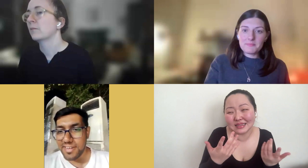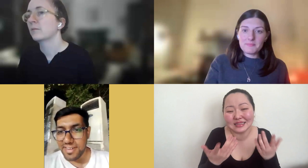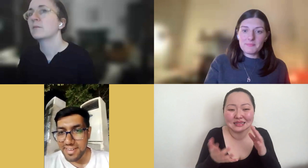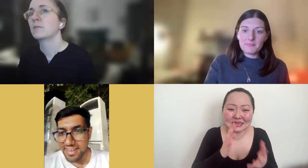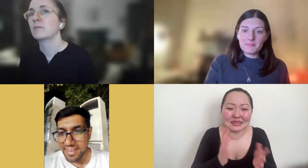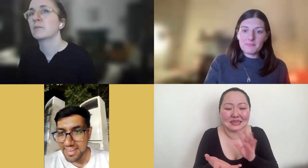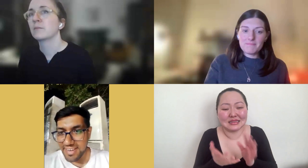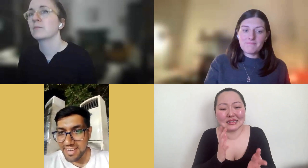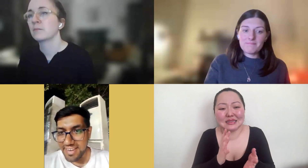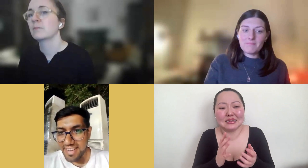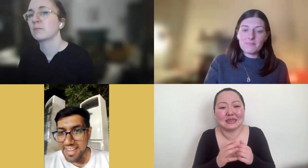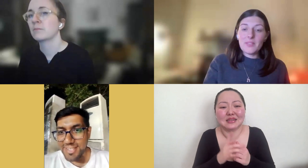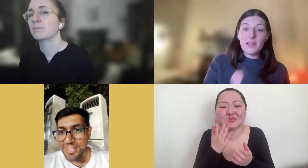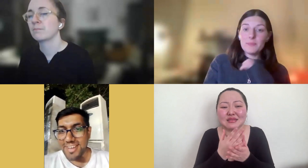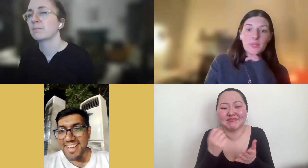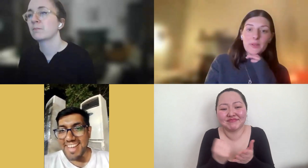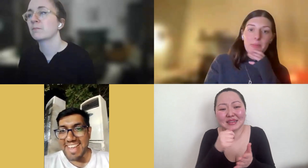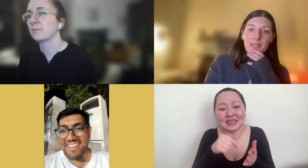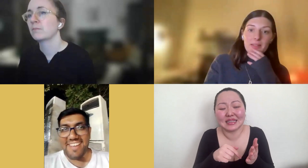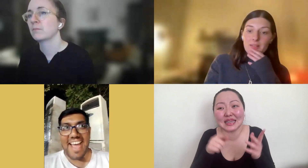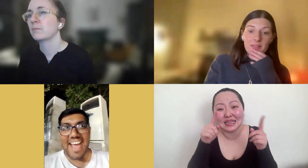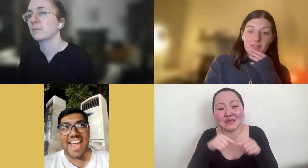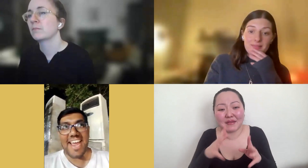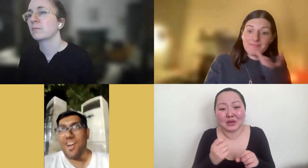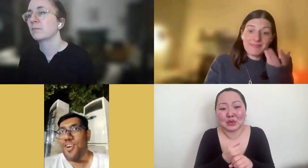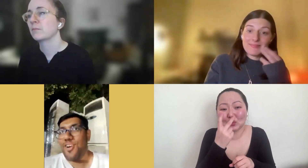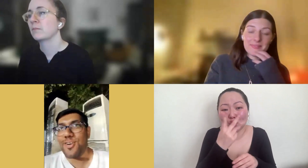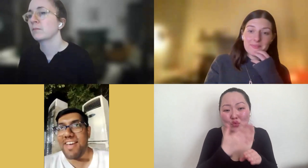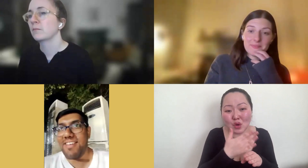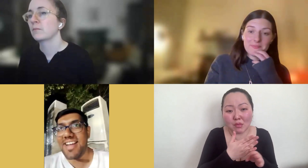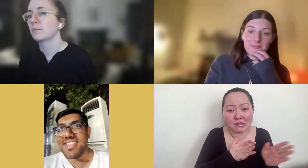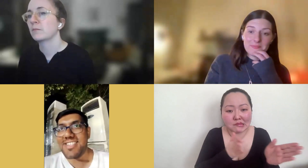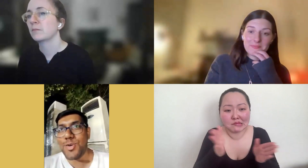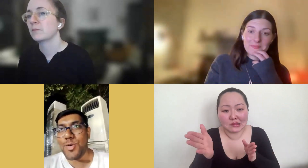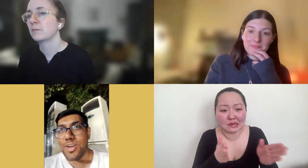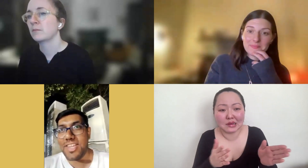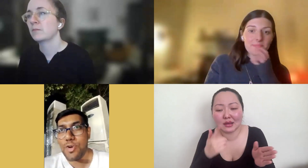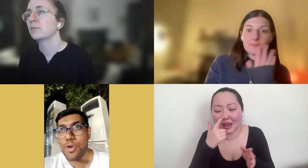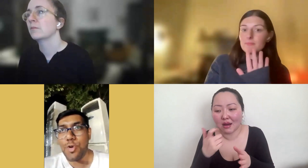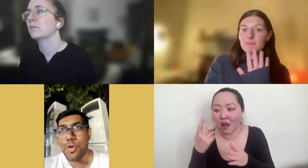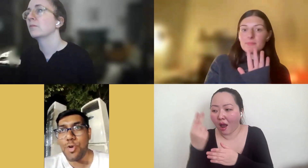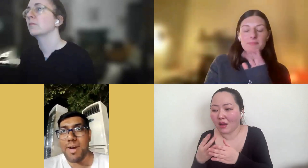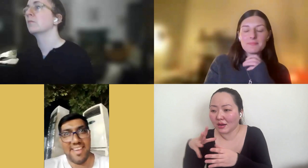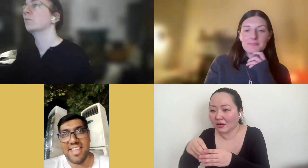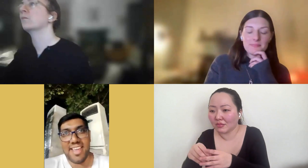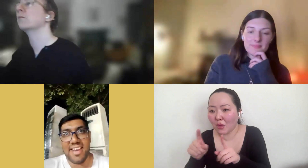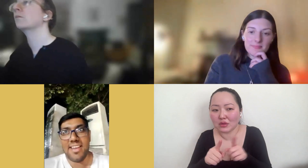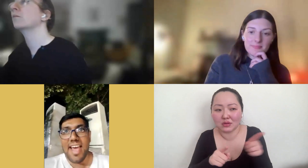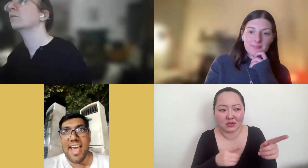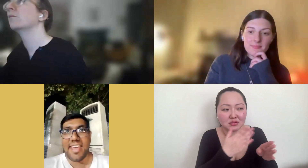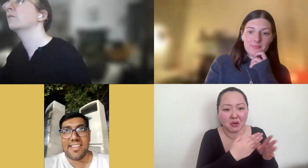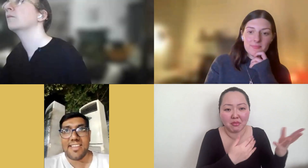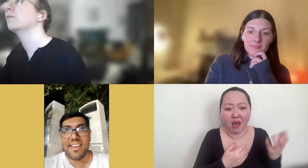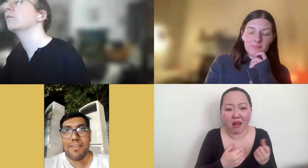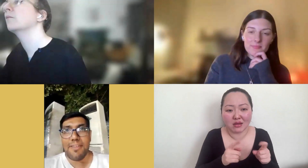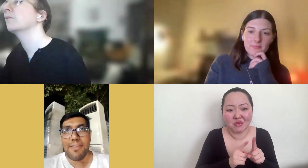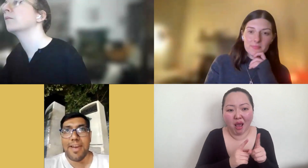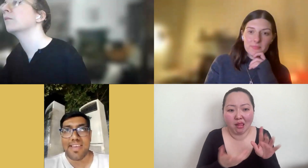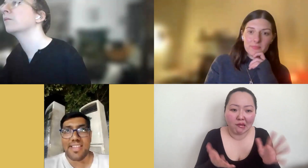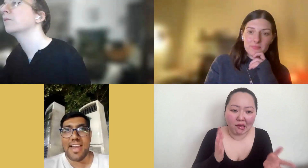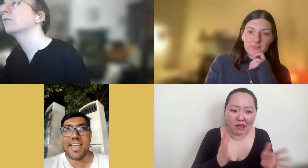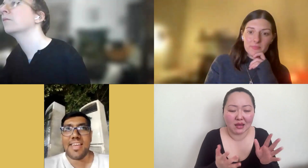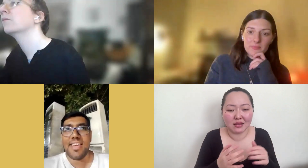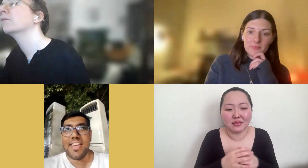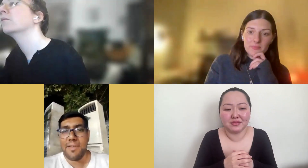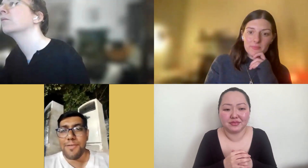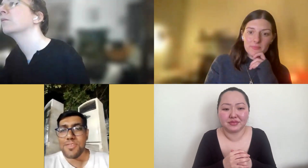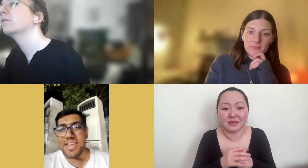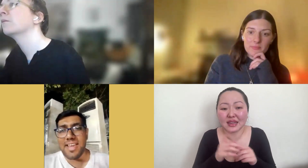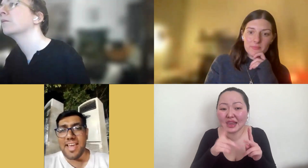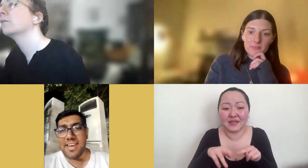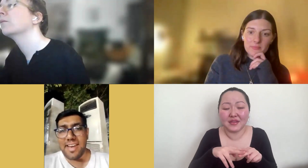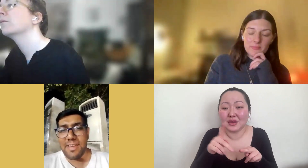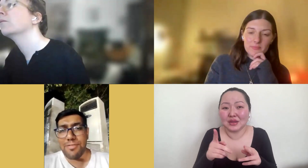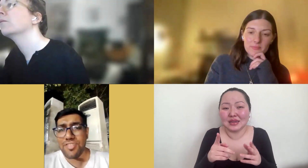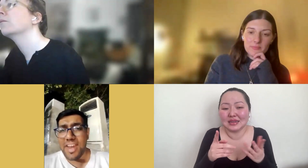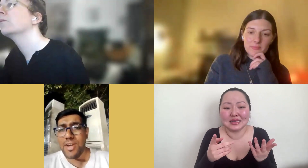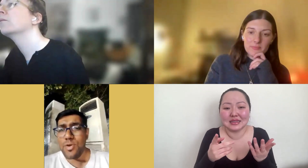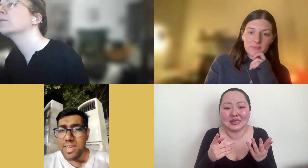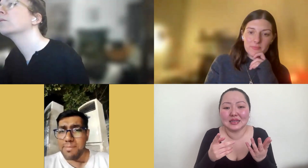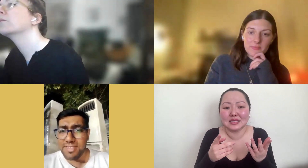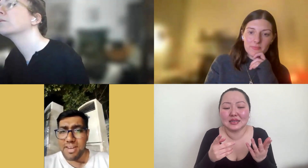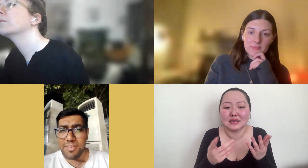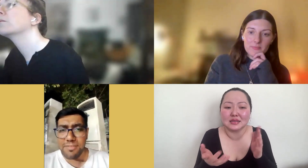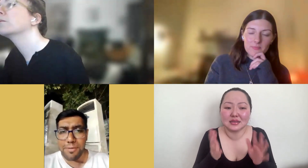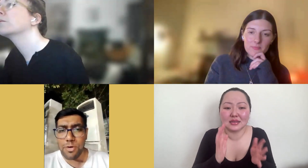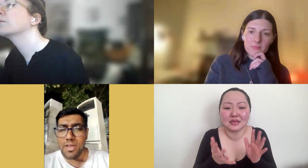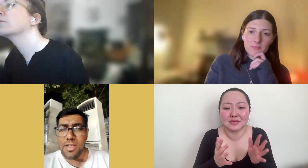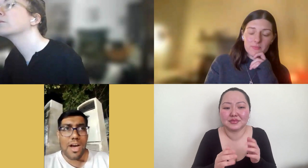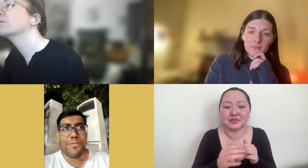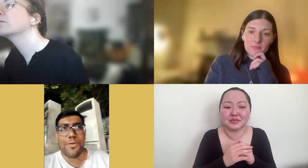art. I can definitely say that if you stick at it, if you try to keep yourself afloat,